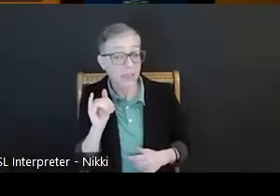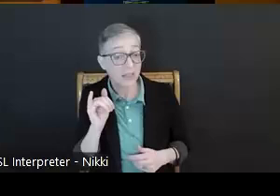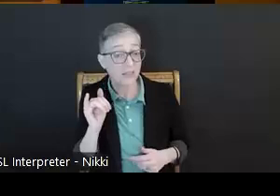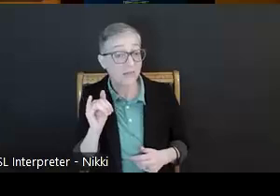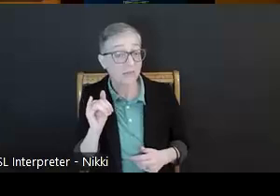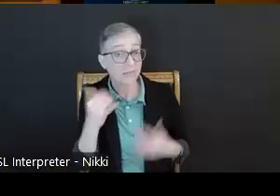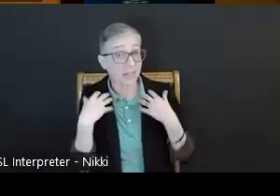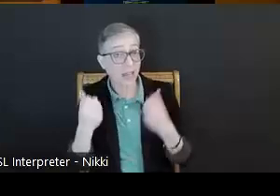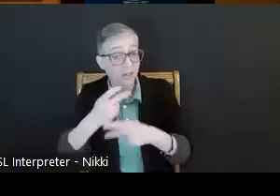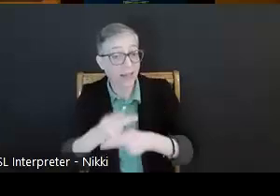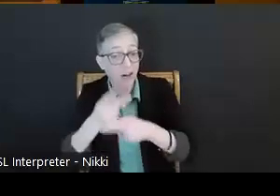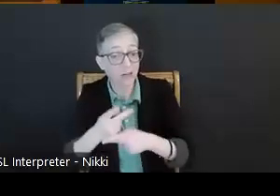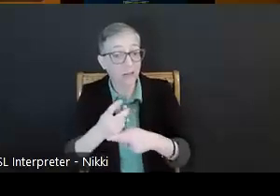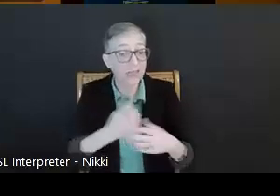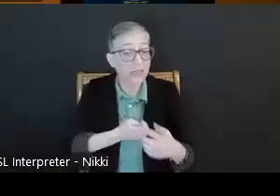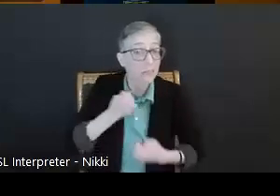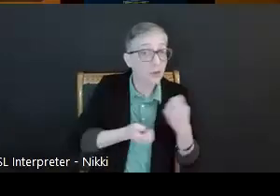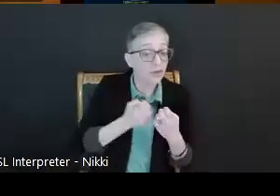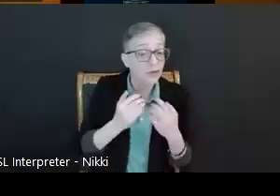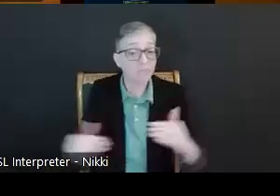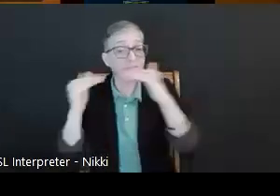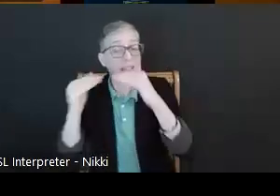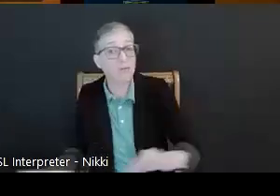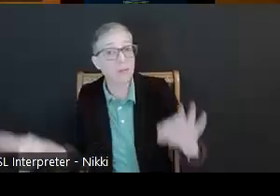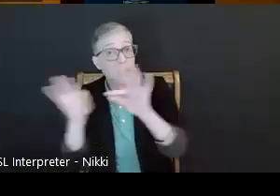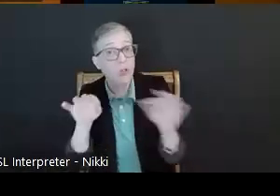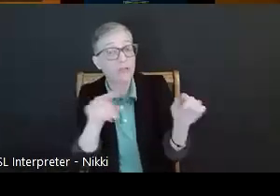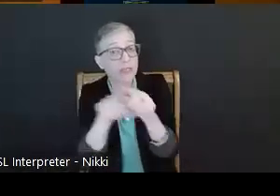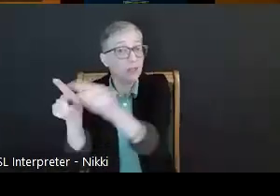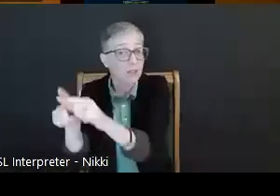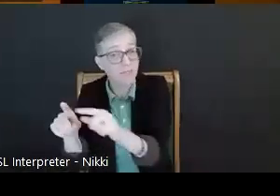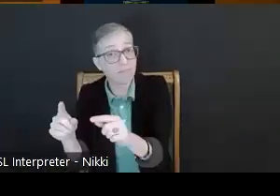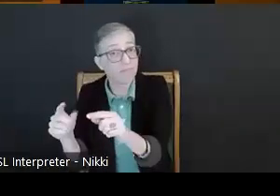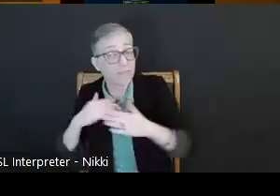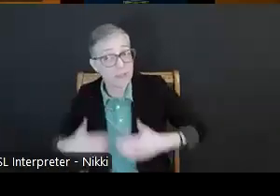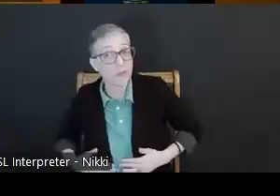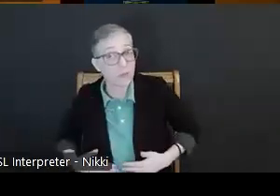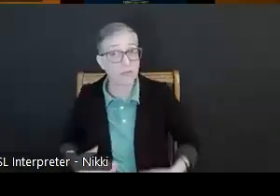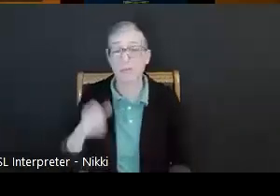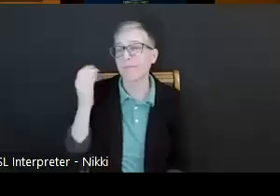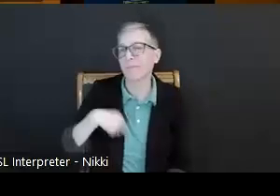little bit of weight to think about too how we are integrating um this idea of Psychosocial